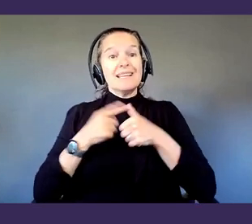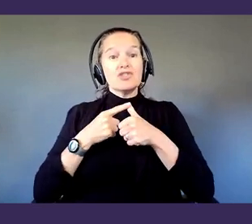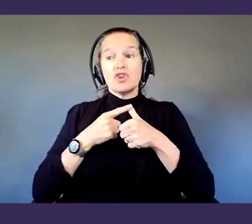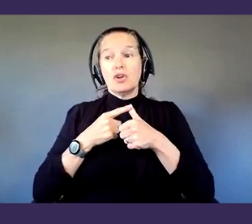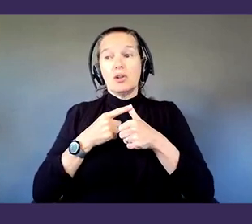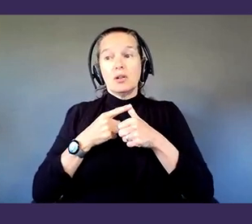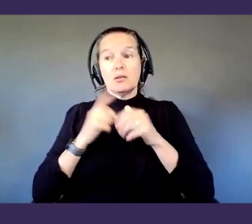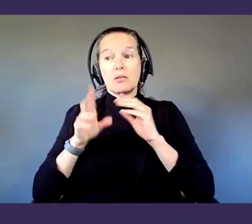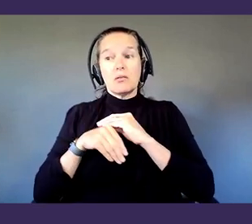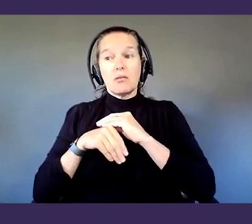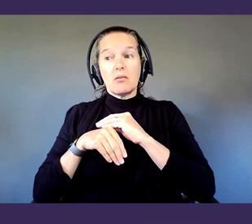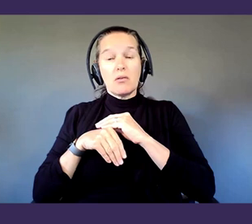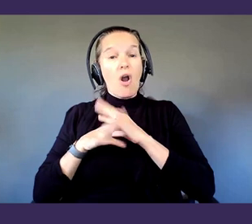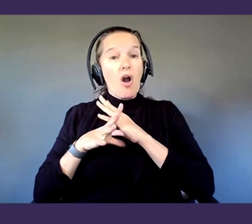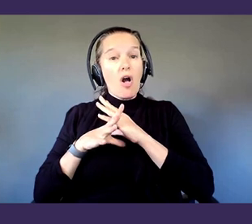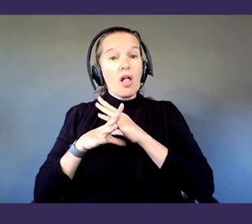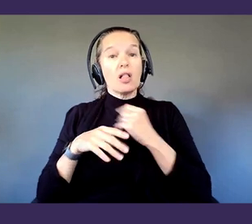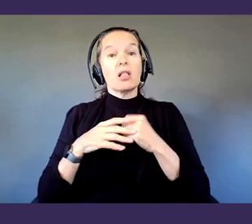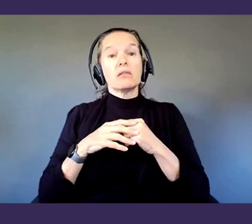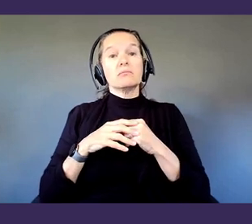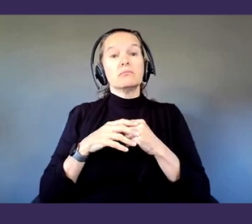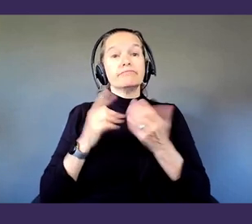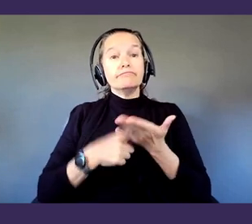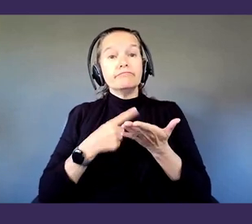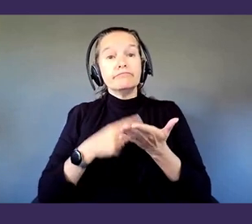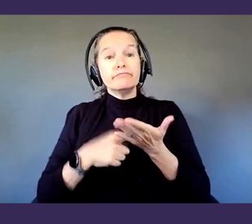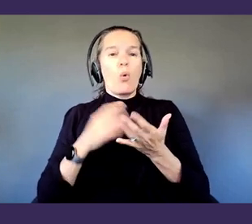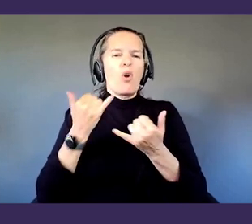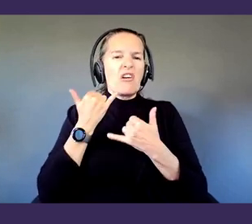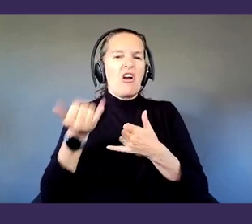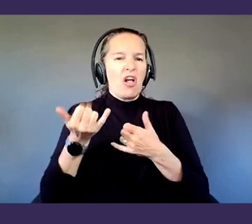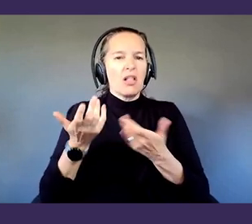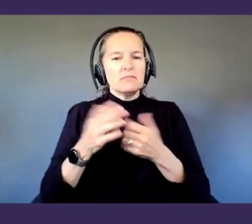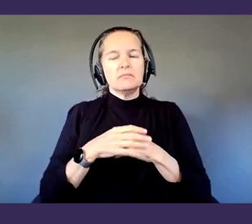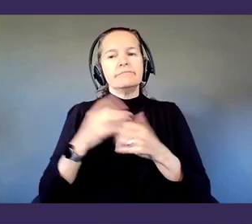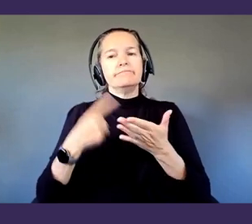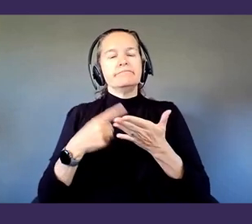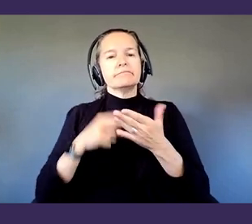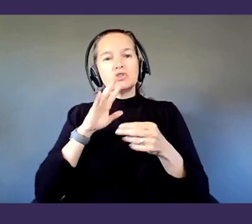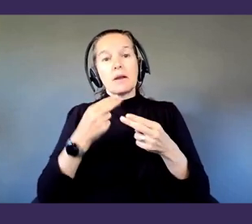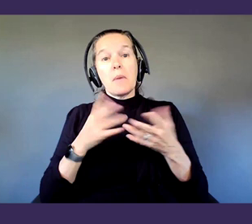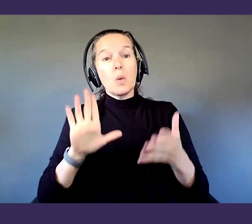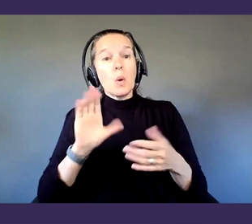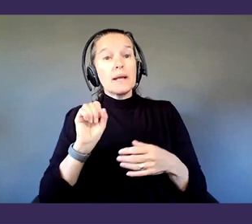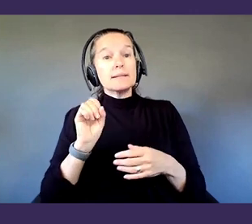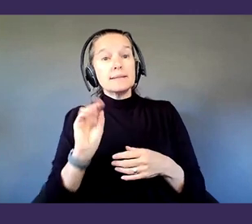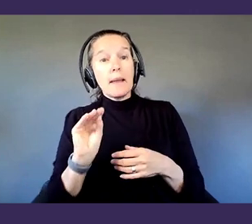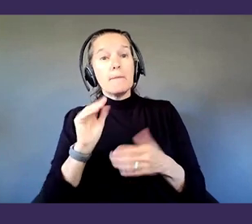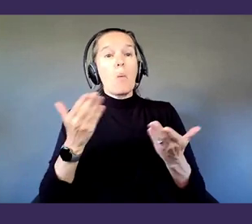We'll explore kind of what your SDM agreement may include. I'll ask you some questions.